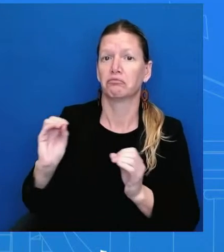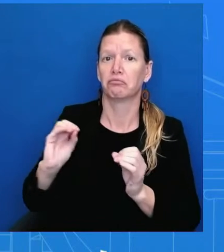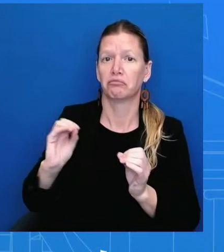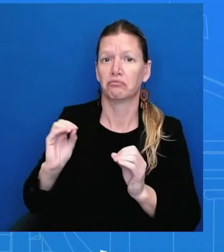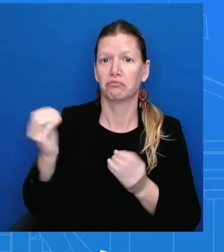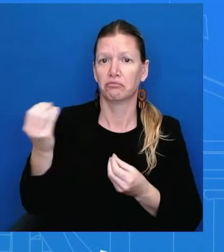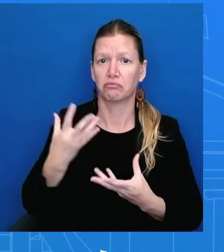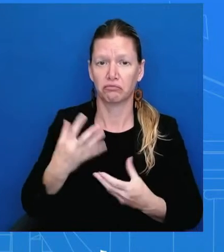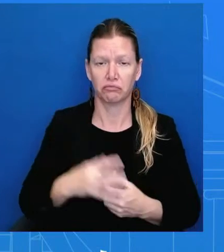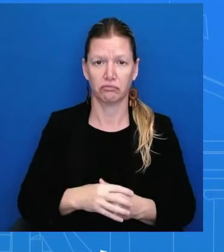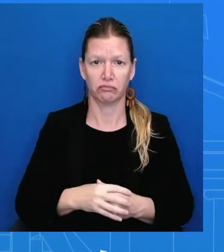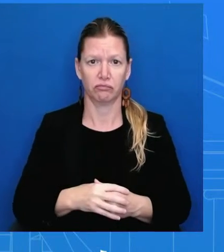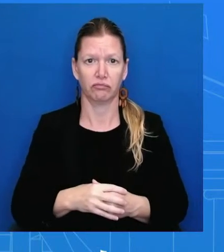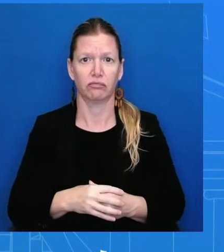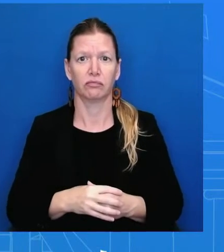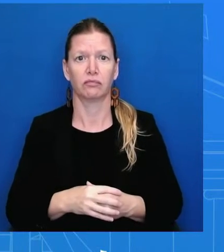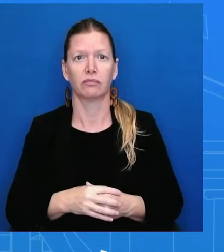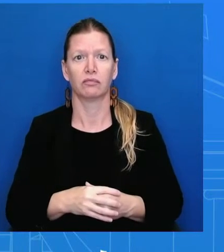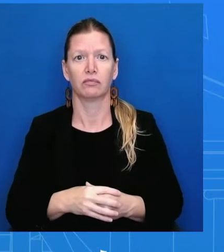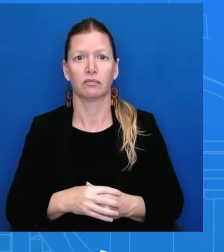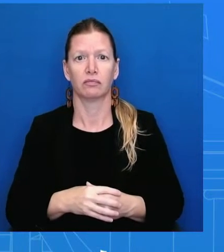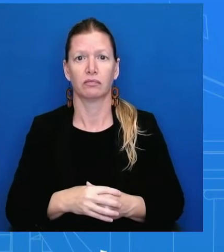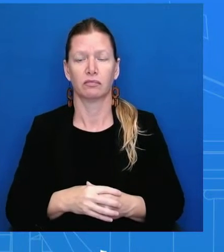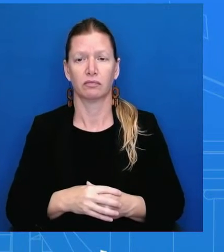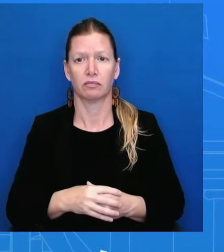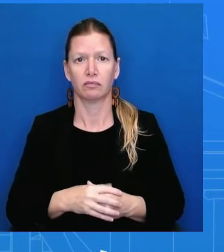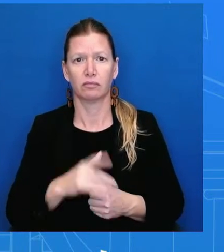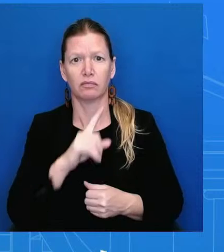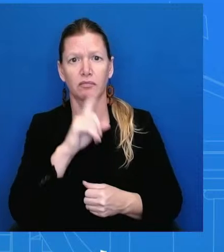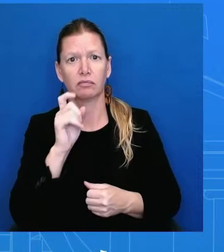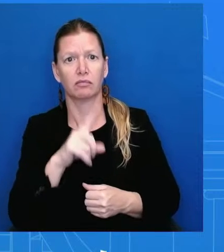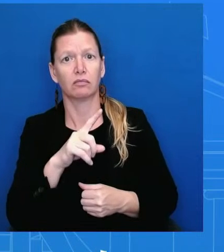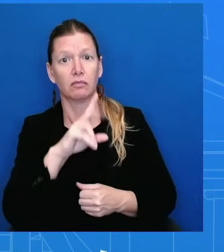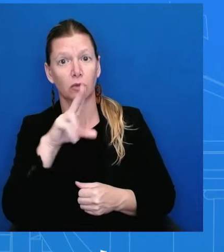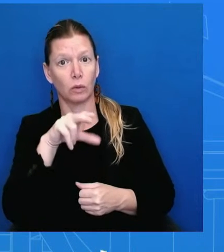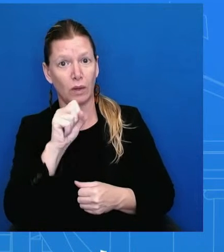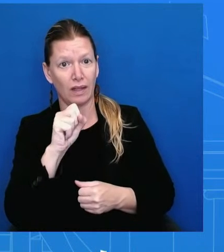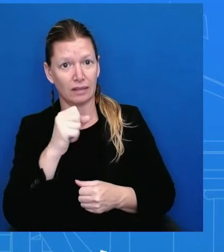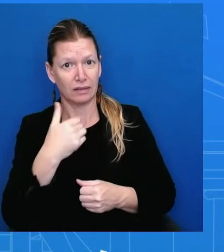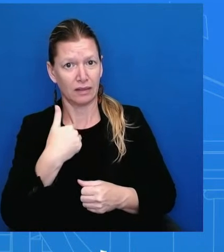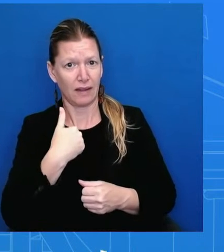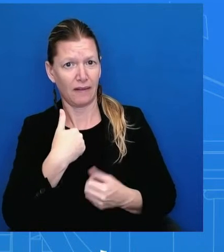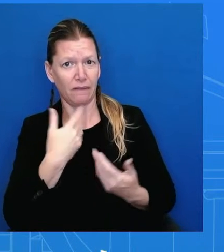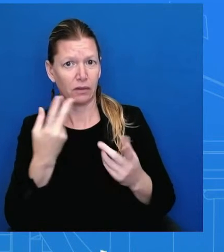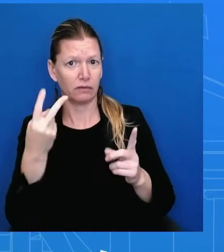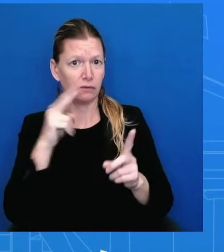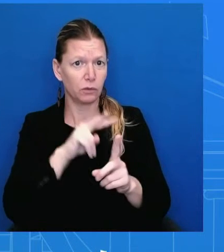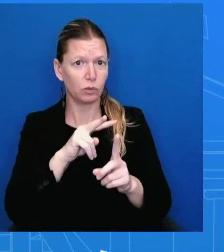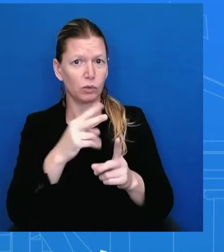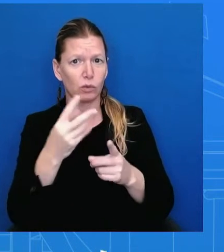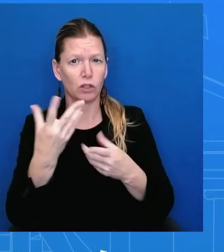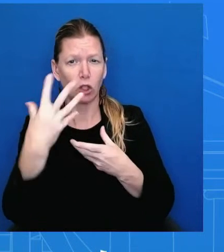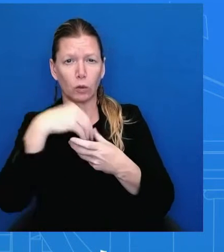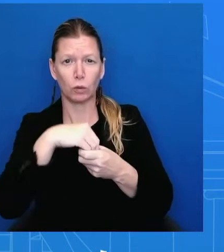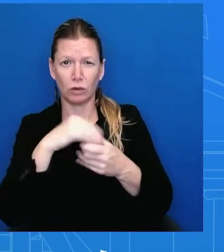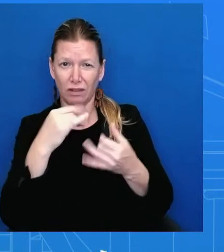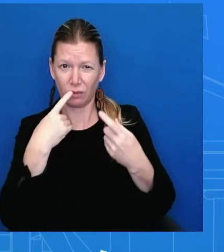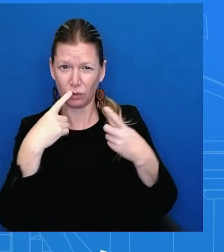on the inclusion of that word? Mr. Kirby: Our position is that NATO is going to be in Ukraine's future. There's a lot of work that needs to be done to get to that point.